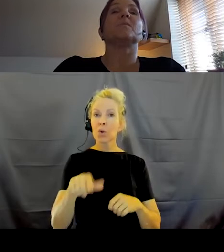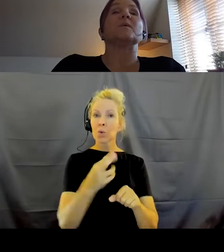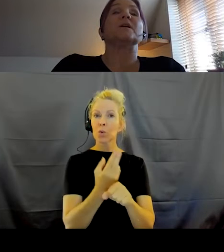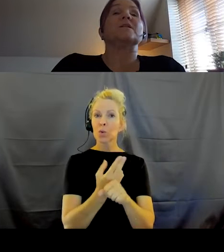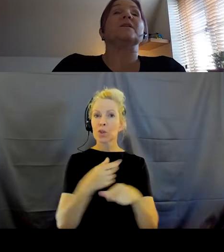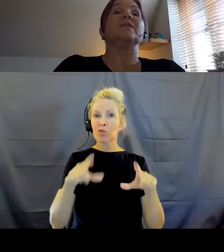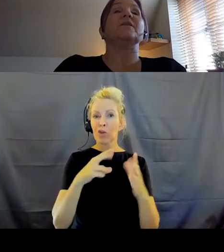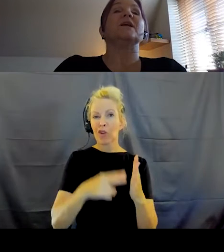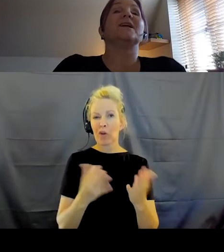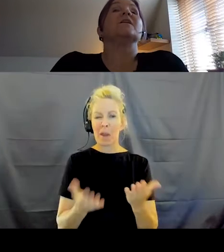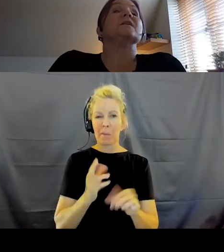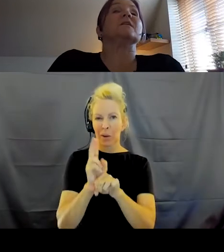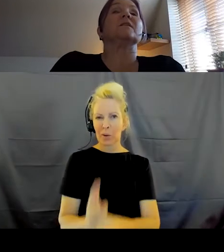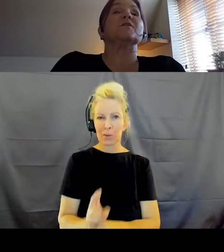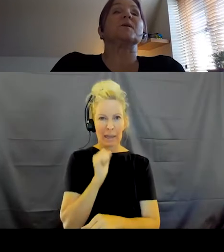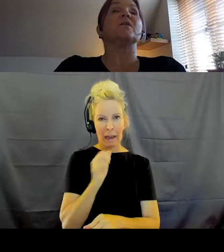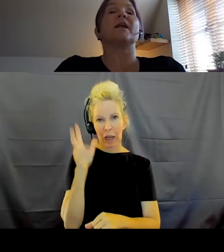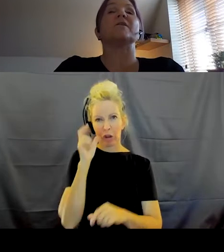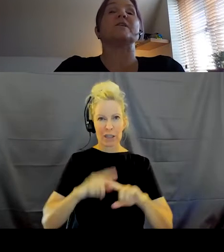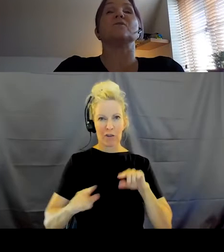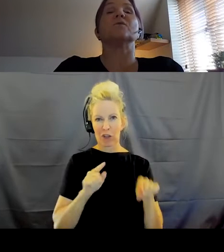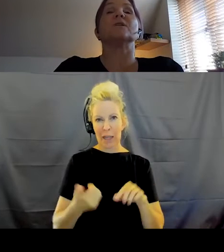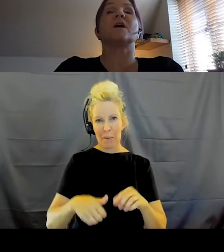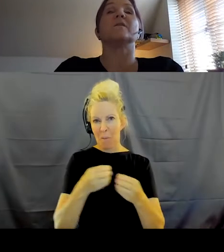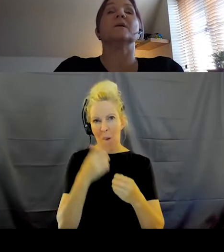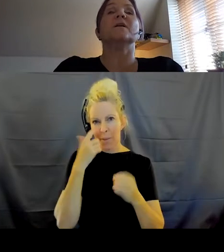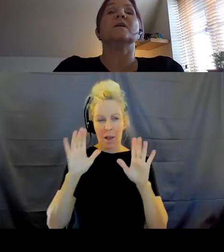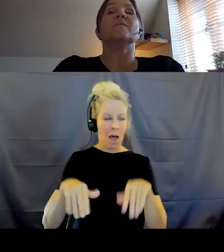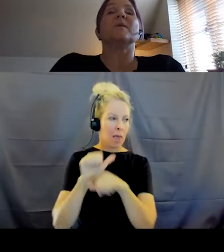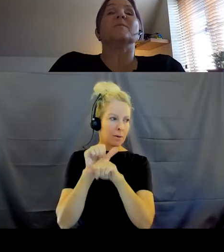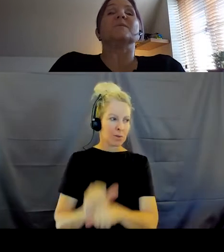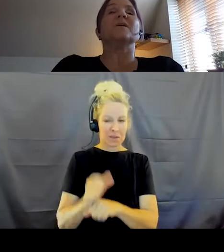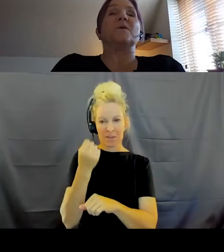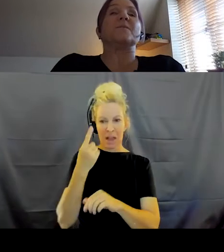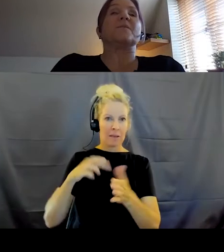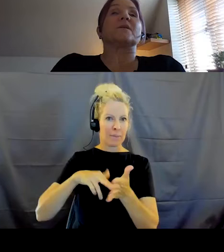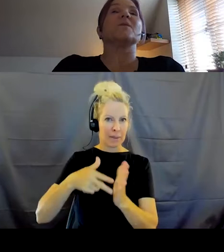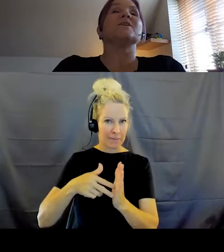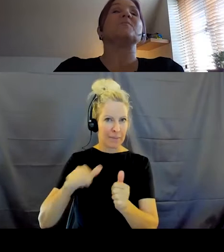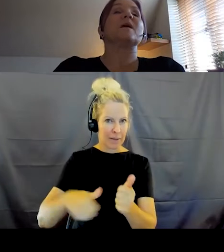probably don't even hear those peculiarities all the time. But you know what, we should be